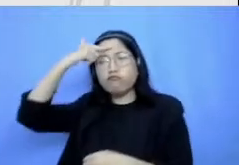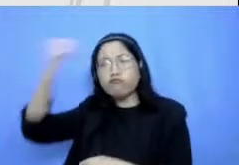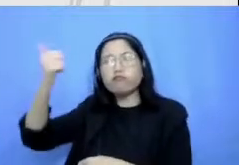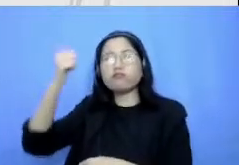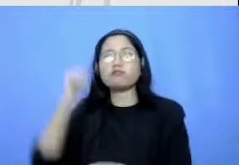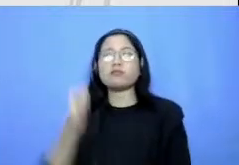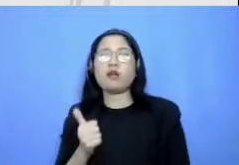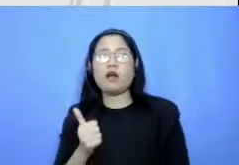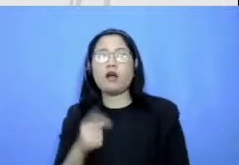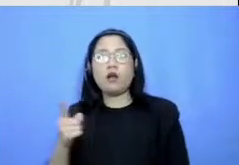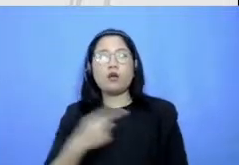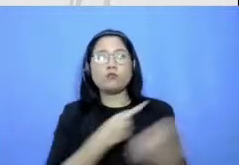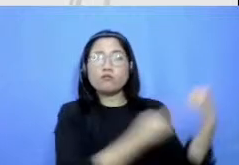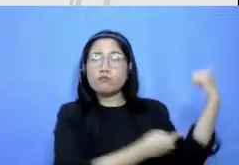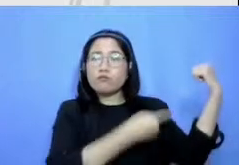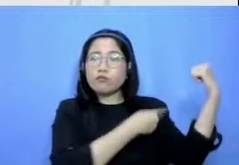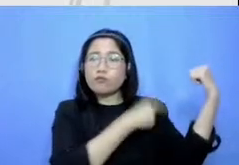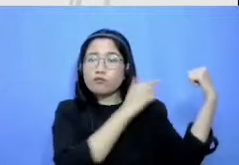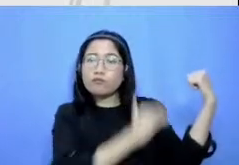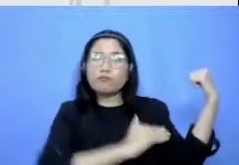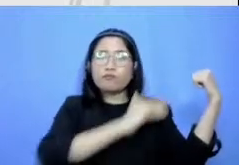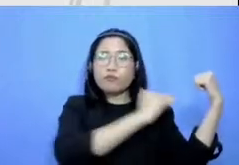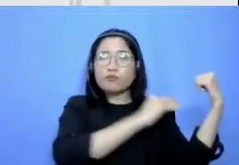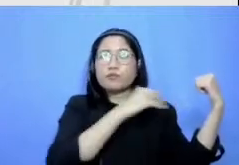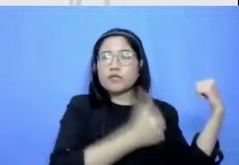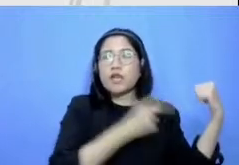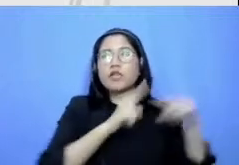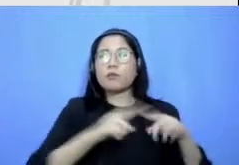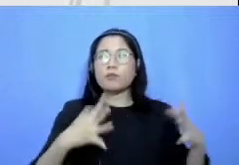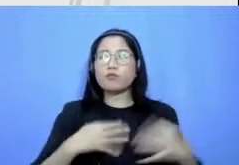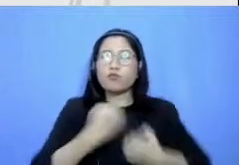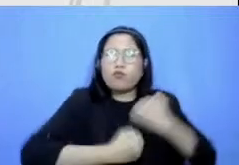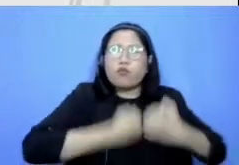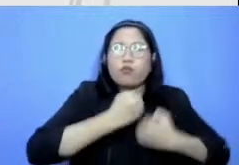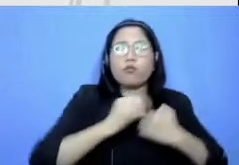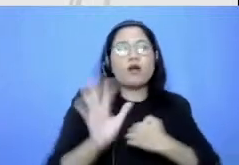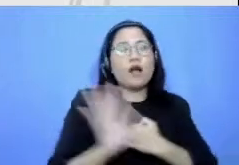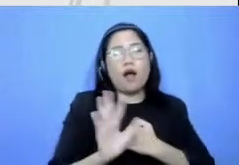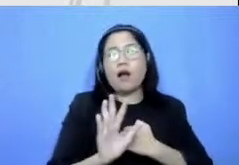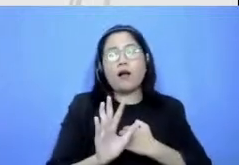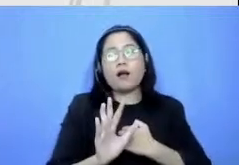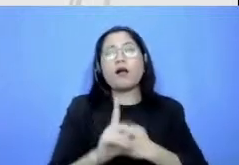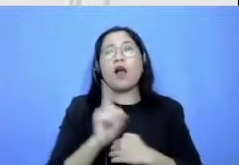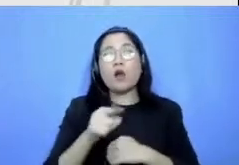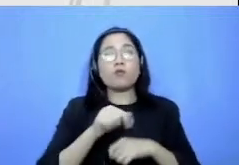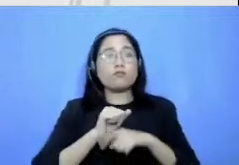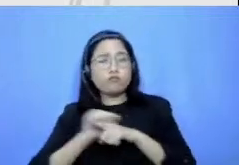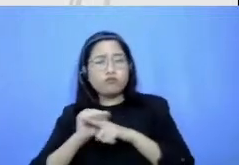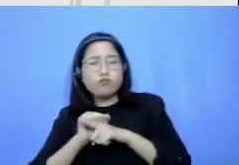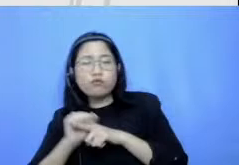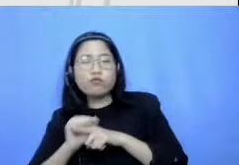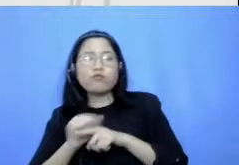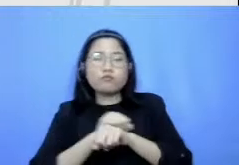. It takes a lot of energy and if this skill is practiced again and again, it will become a kind of